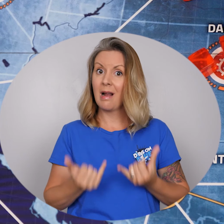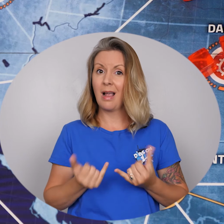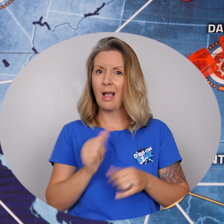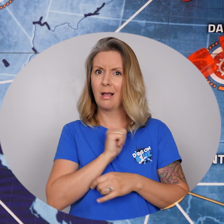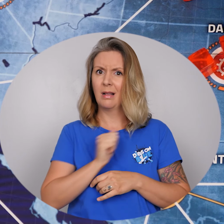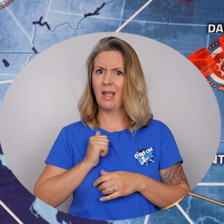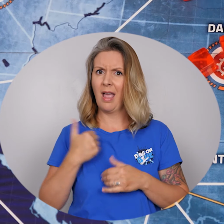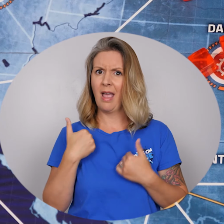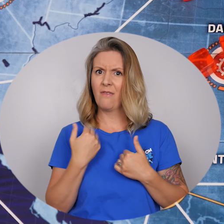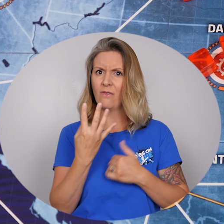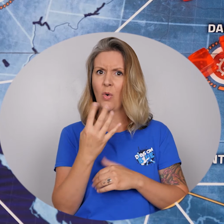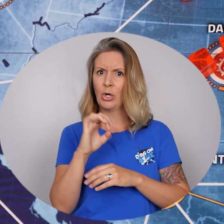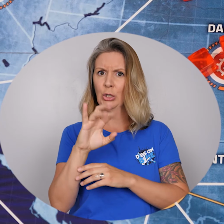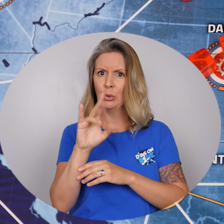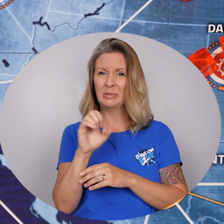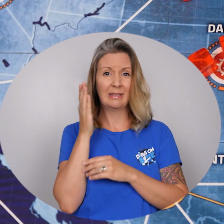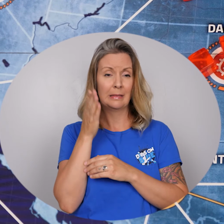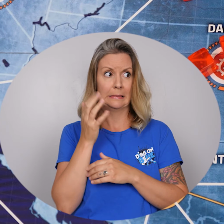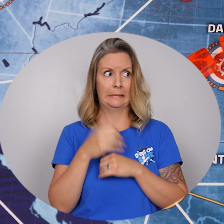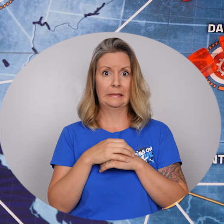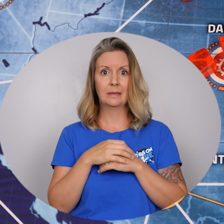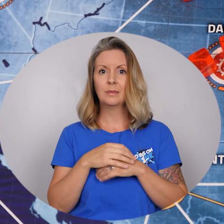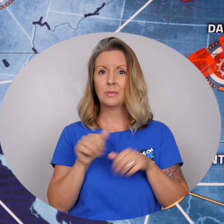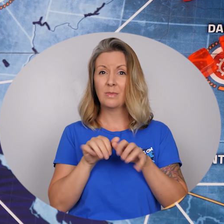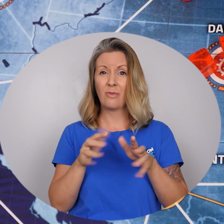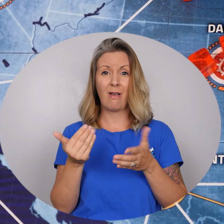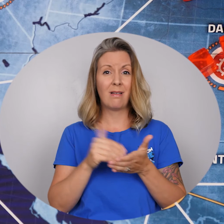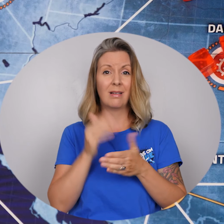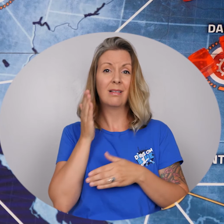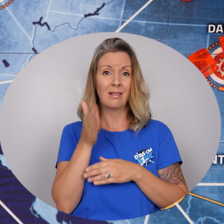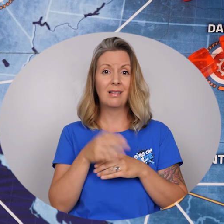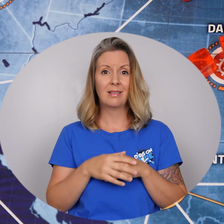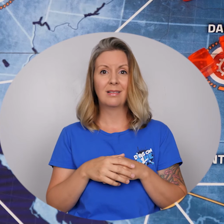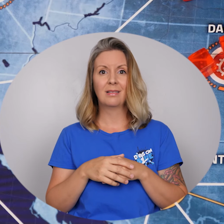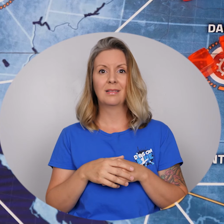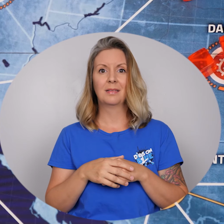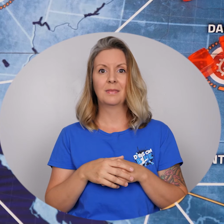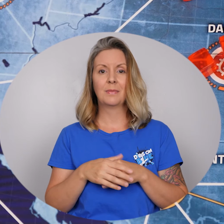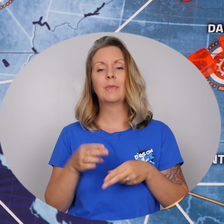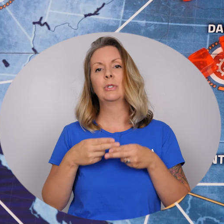However, if resolving an outbreak would add a disease cube to another city that already